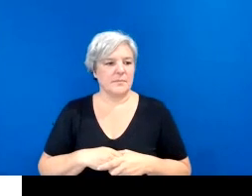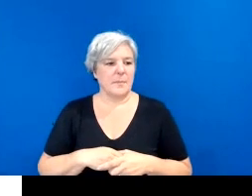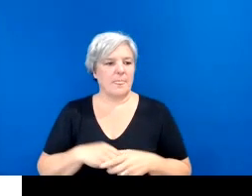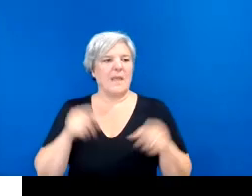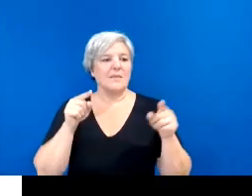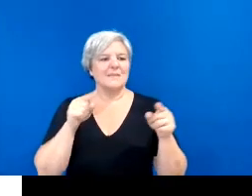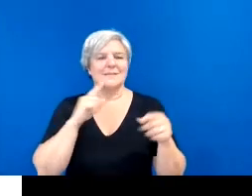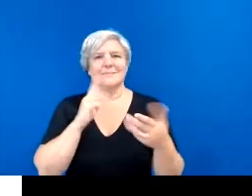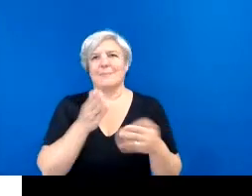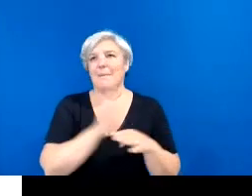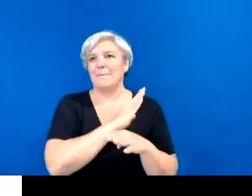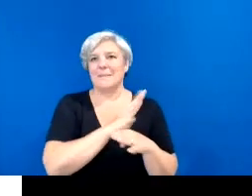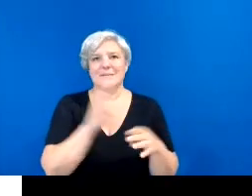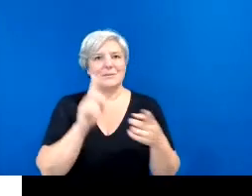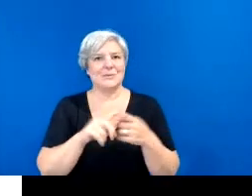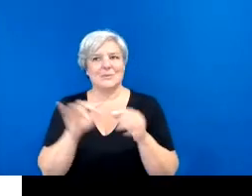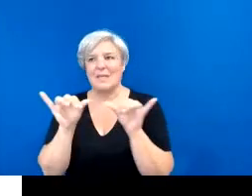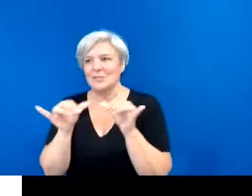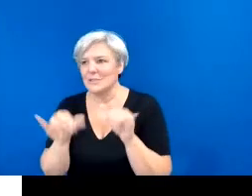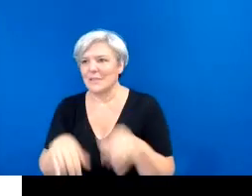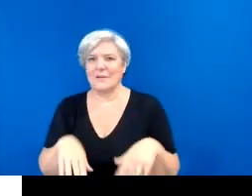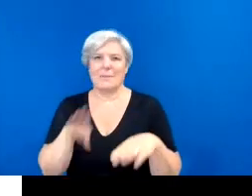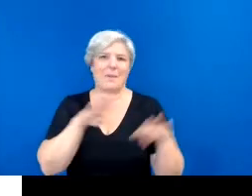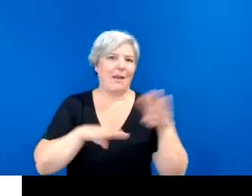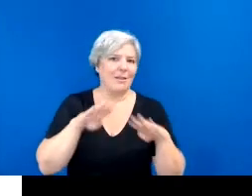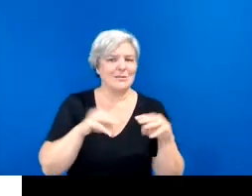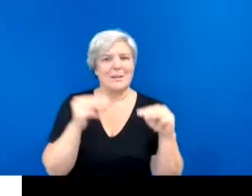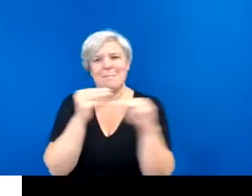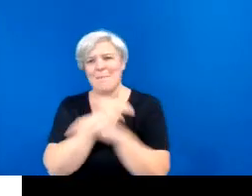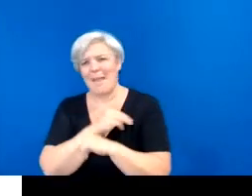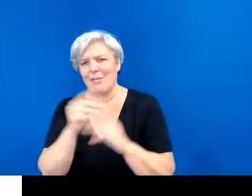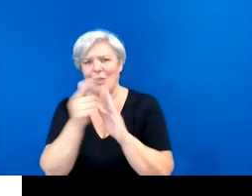to engineering, biology, math, law and the natural sciences.